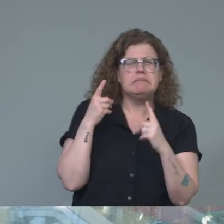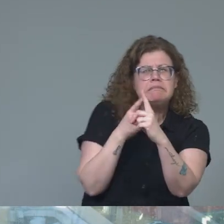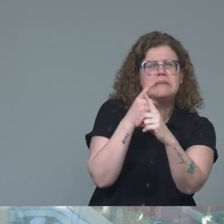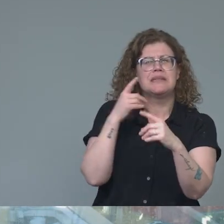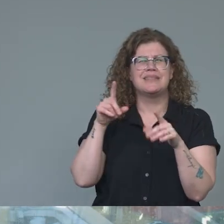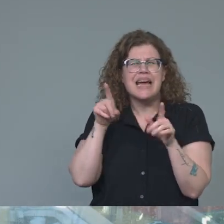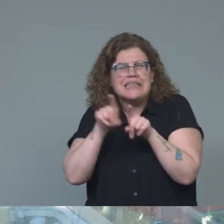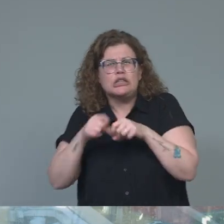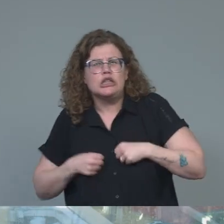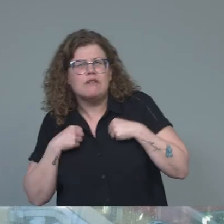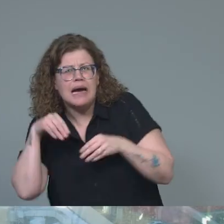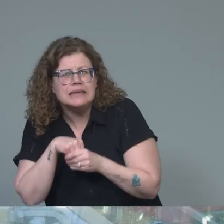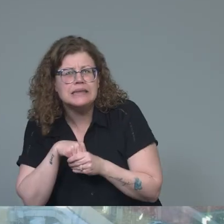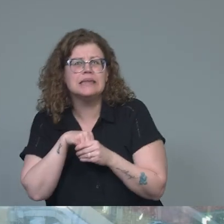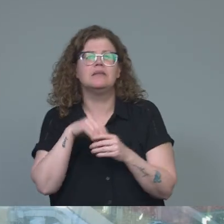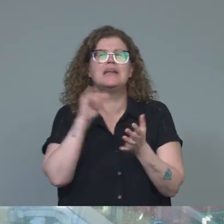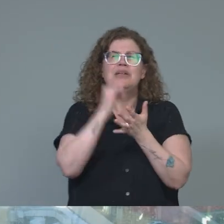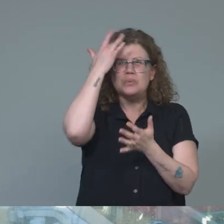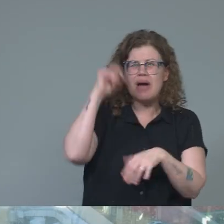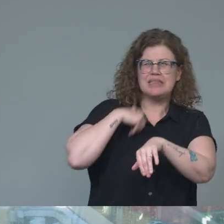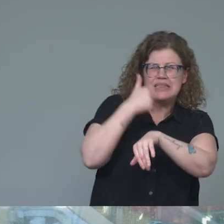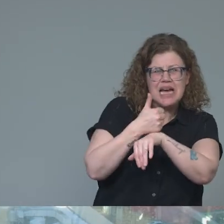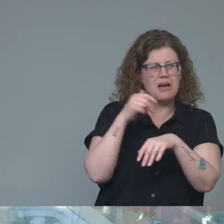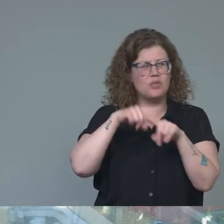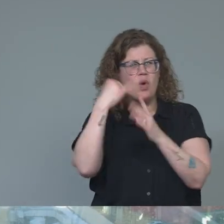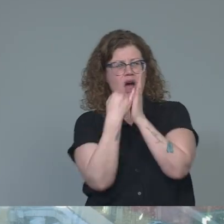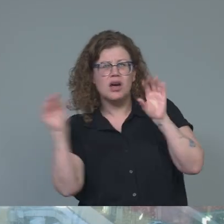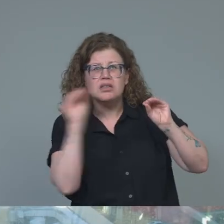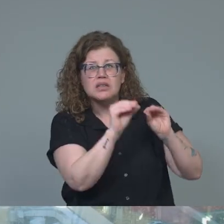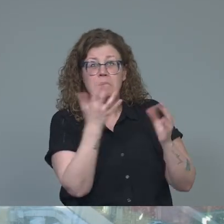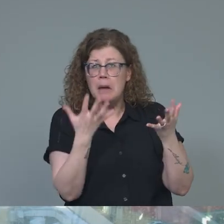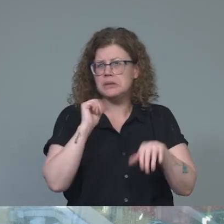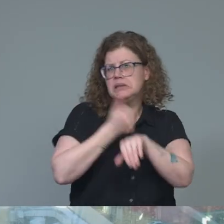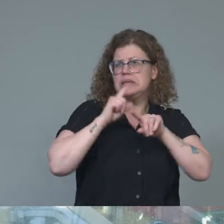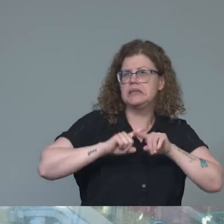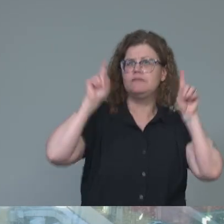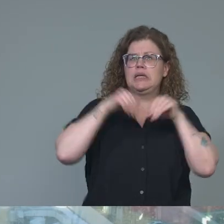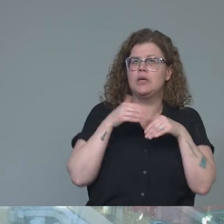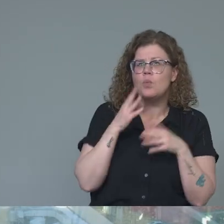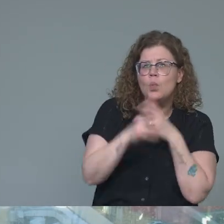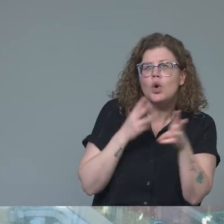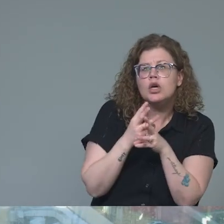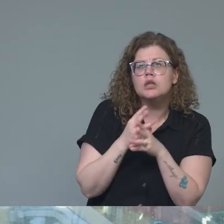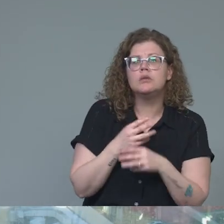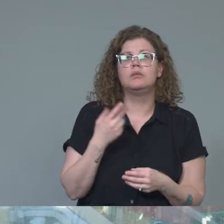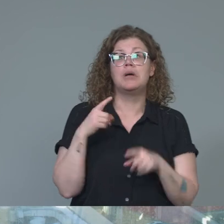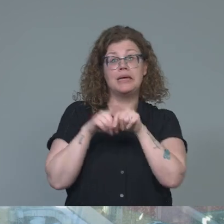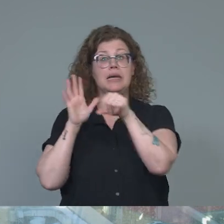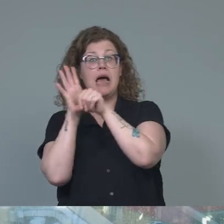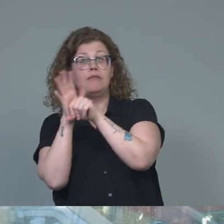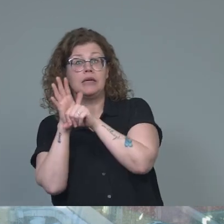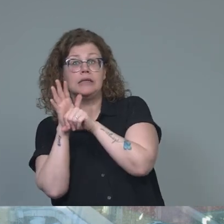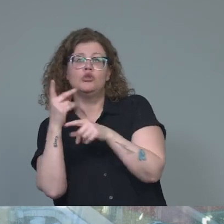a more human way. Sometimes activists are often described as pretty grim and determined. I mean,